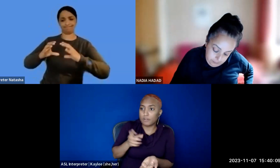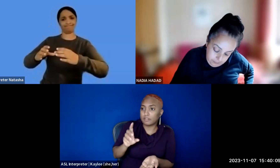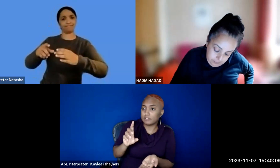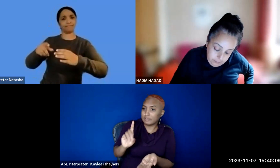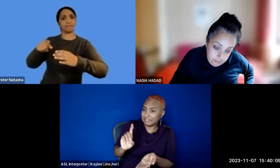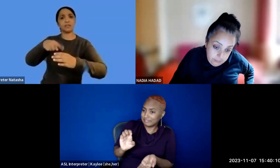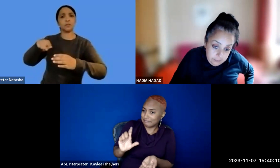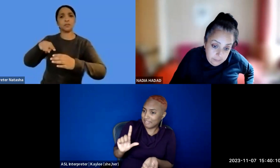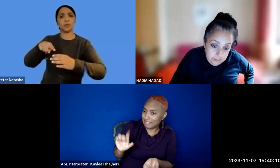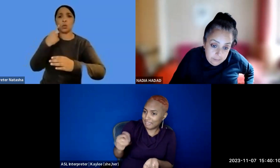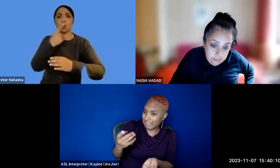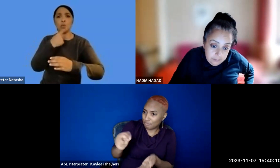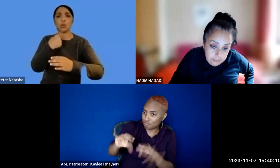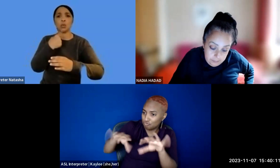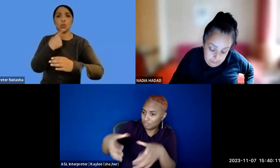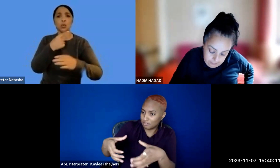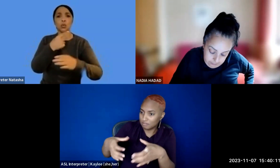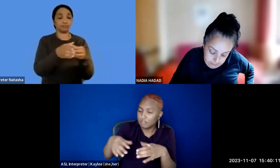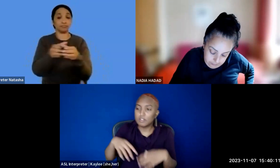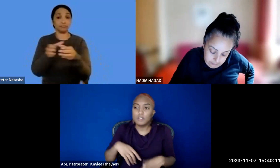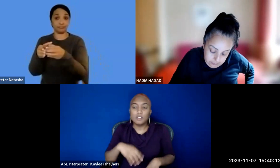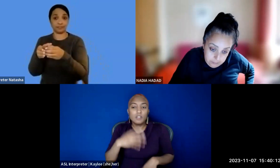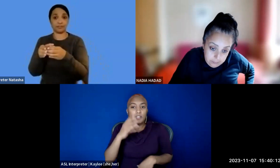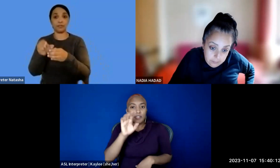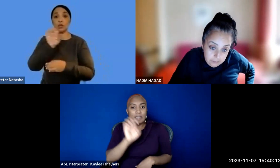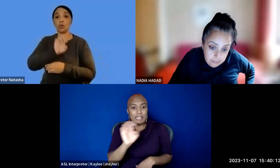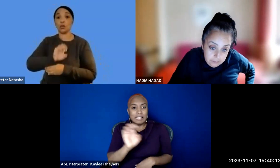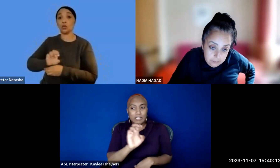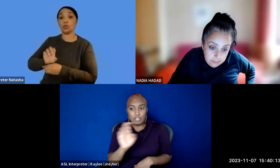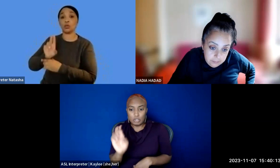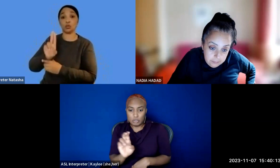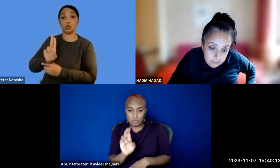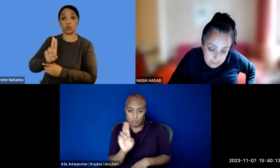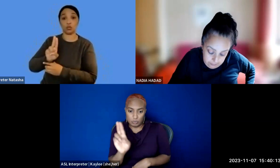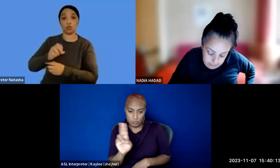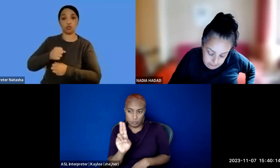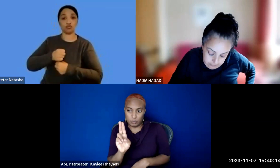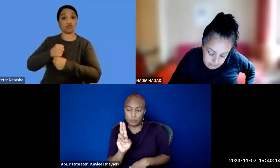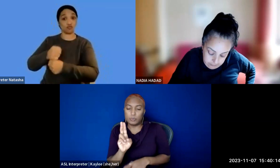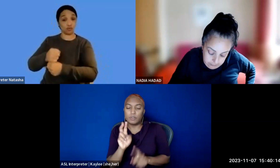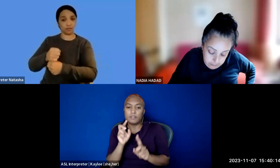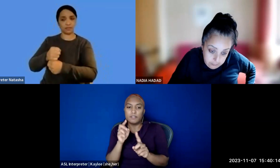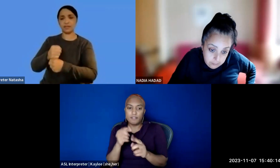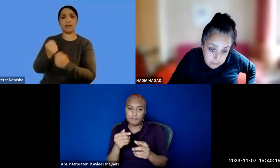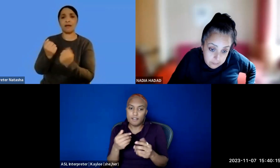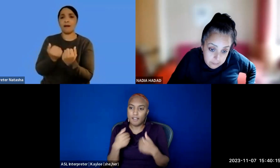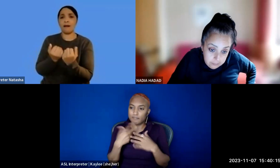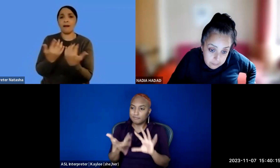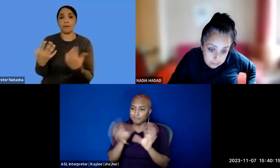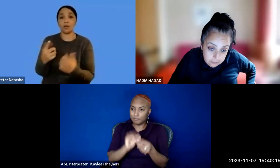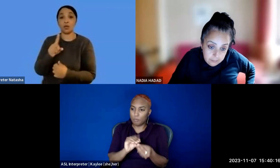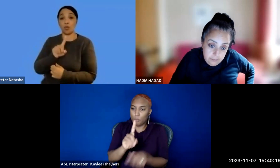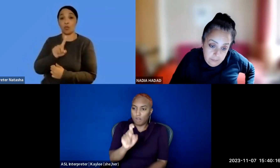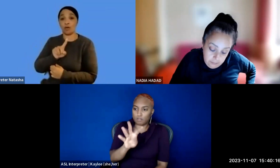The EU is represented through some 140 delegations around the world.